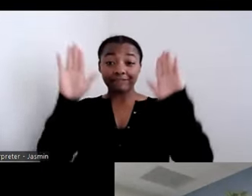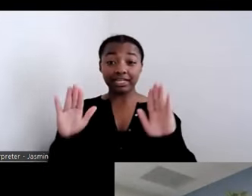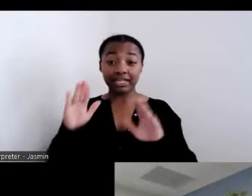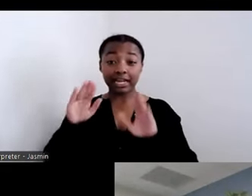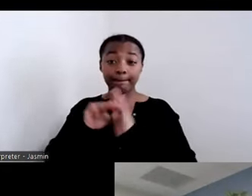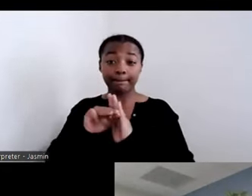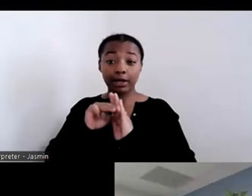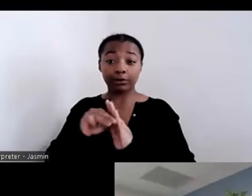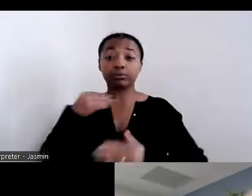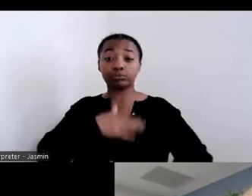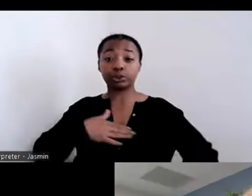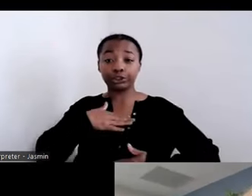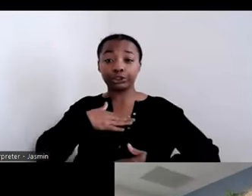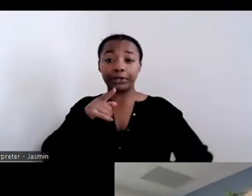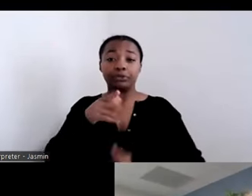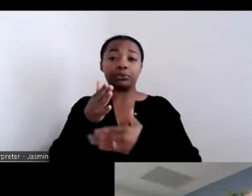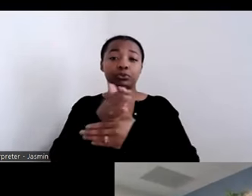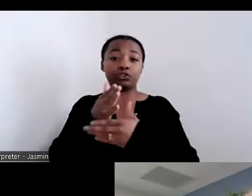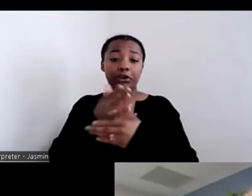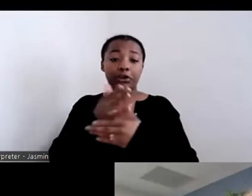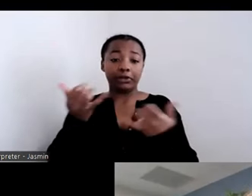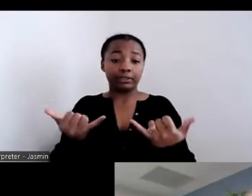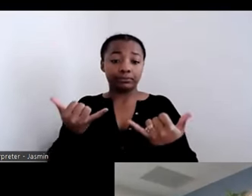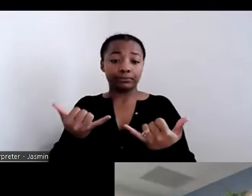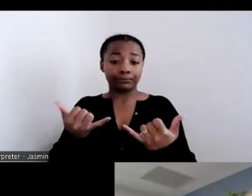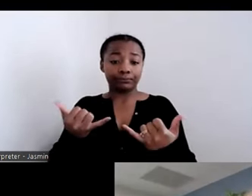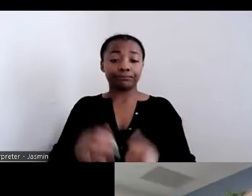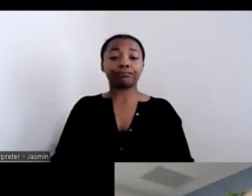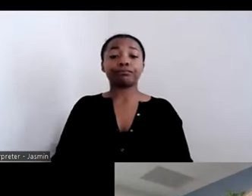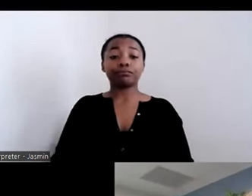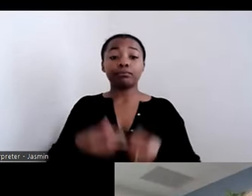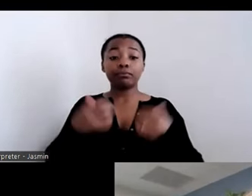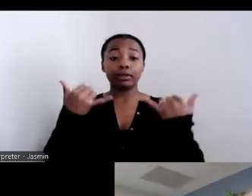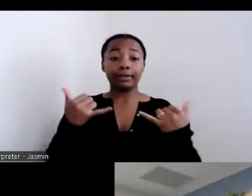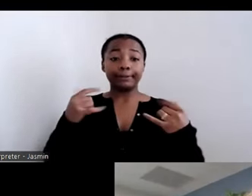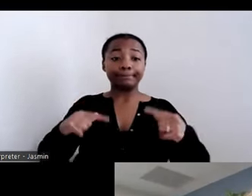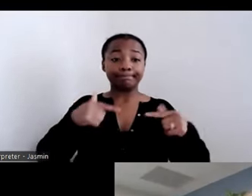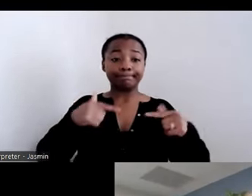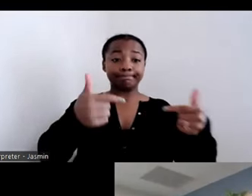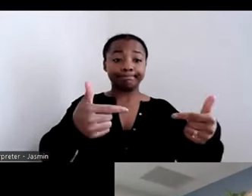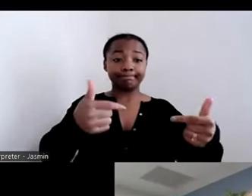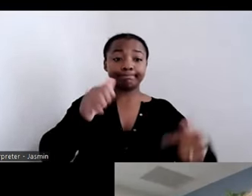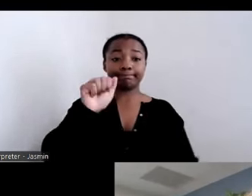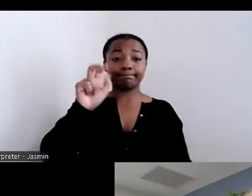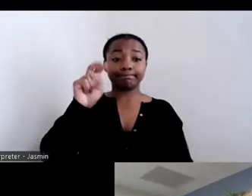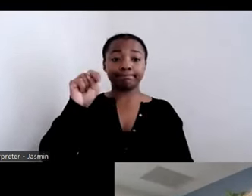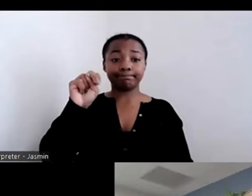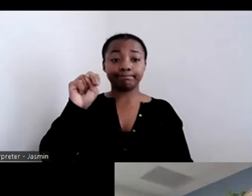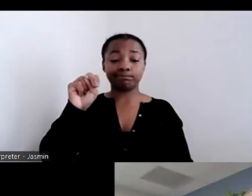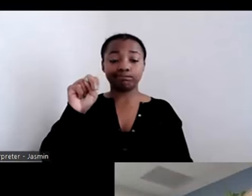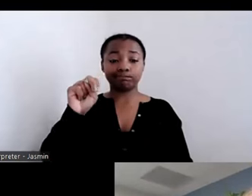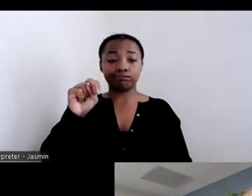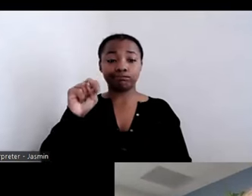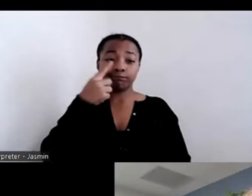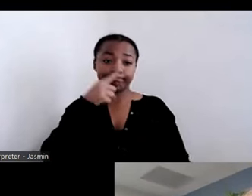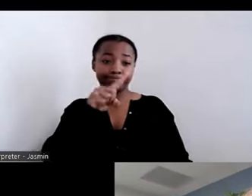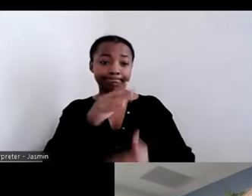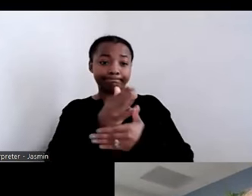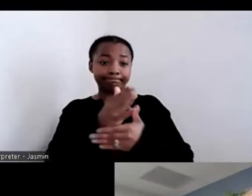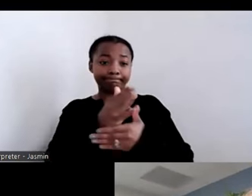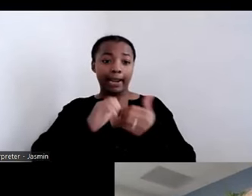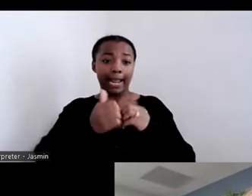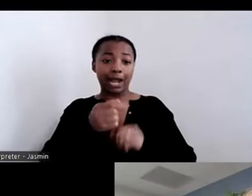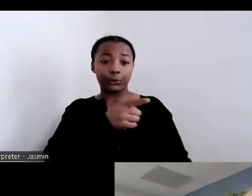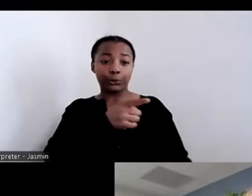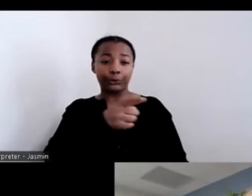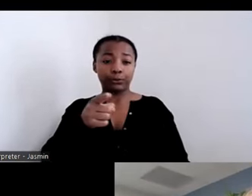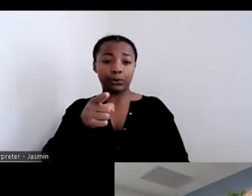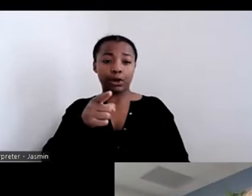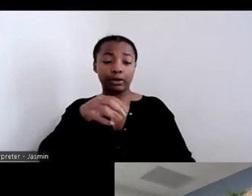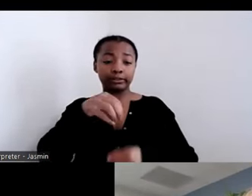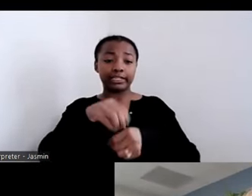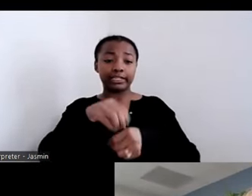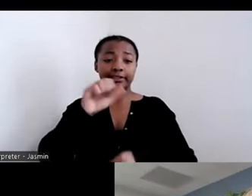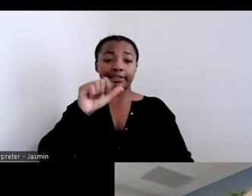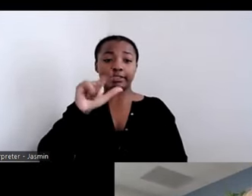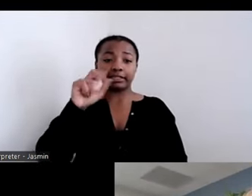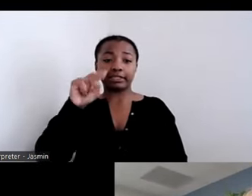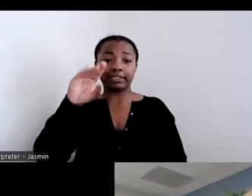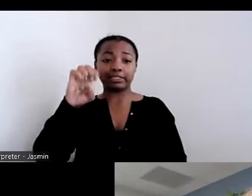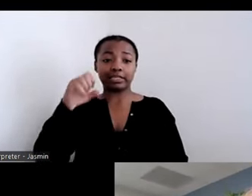today. Will turn it over to Ann to share.